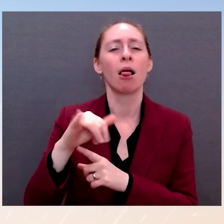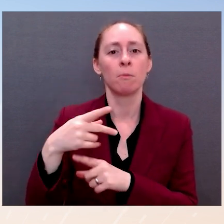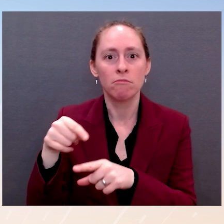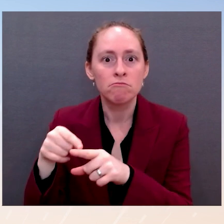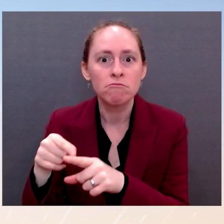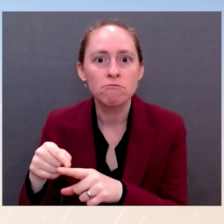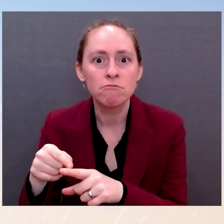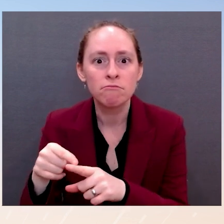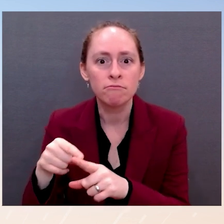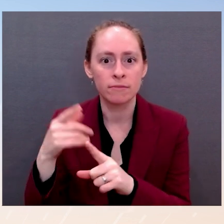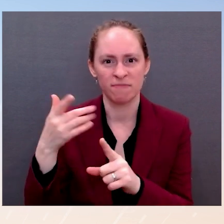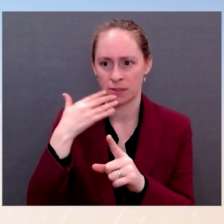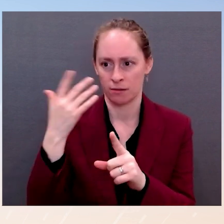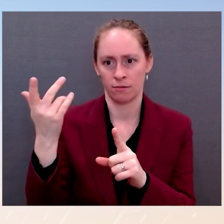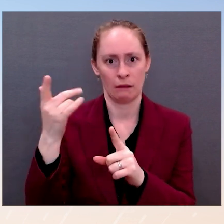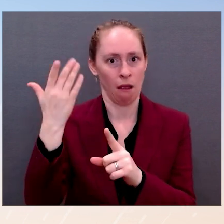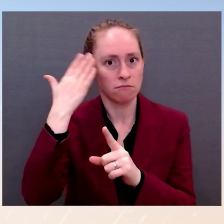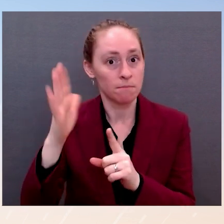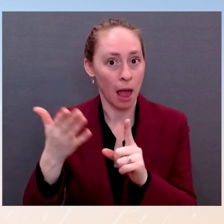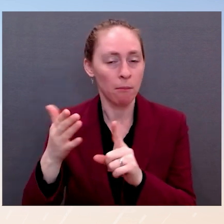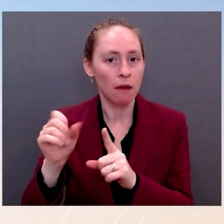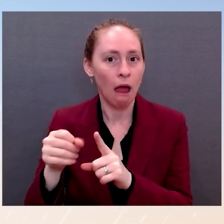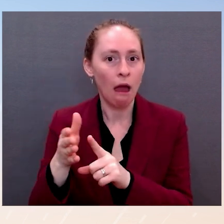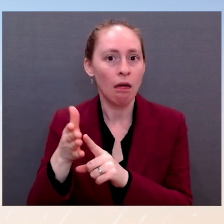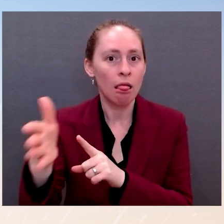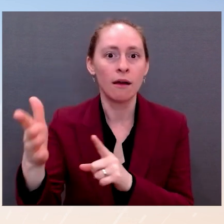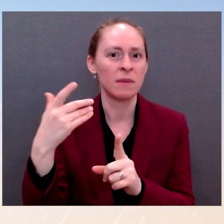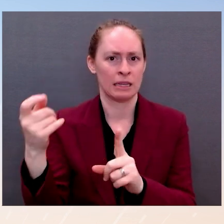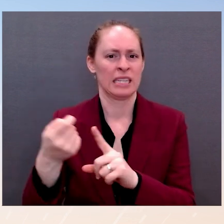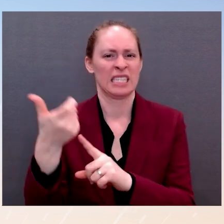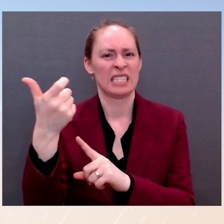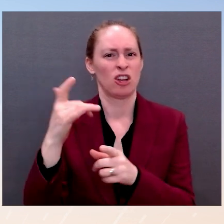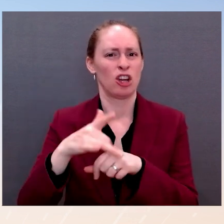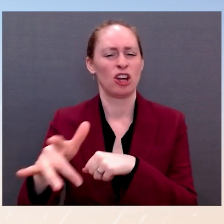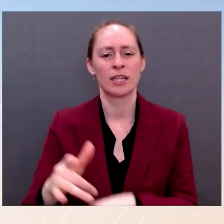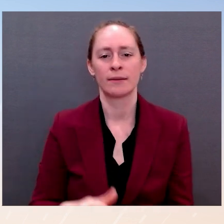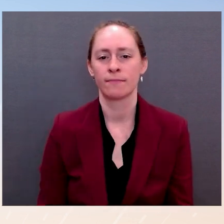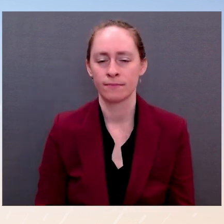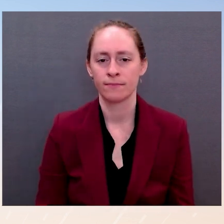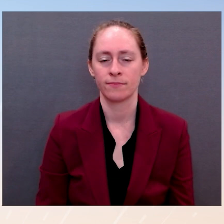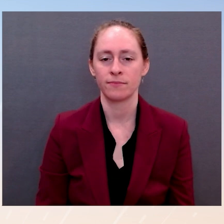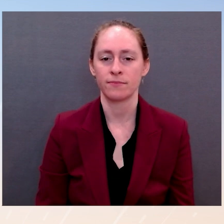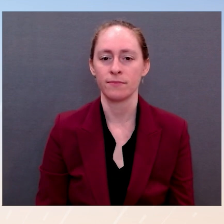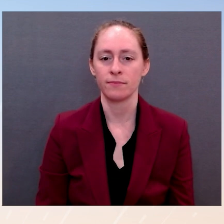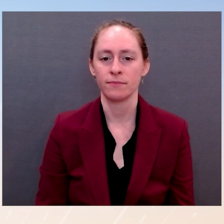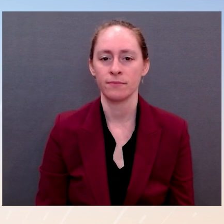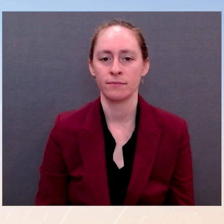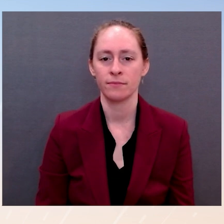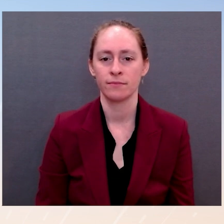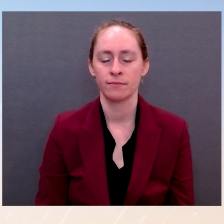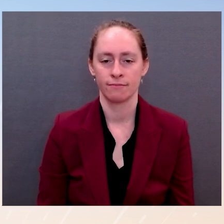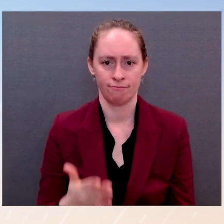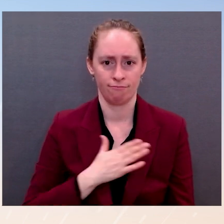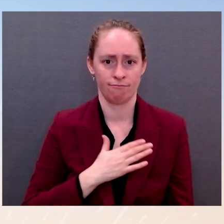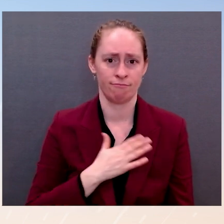are probably familiar about colorectal cancer because we lost an incredible talent in our community,